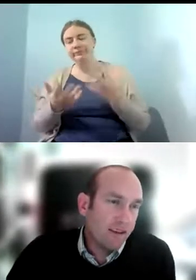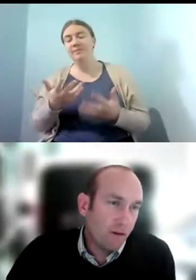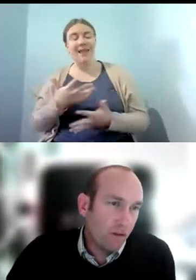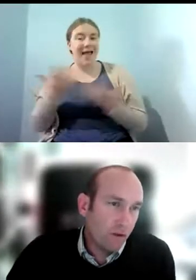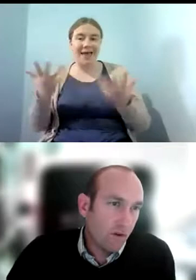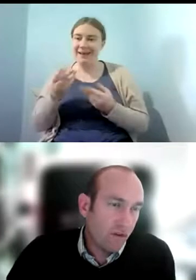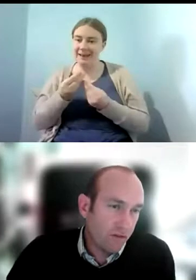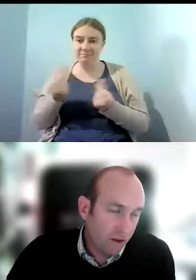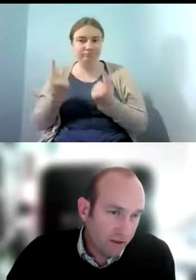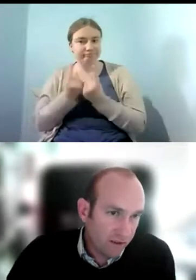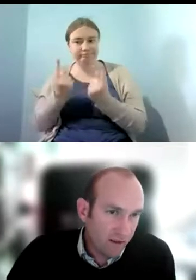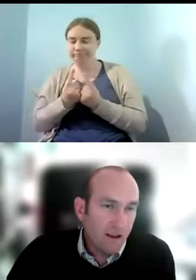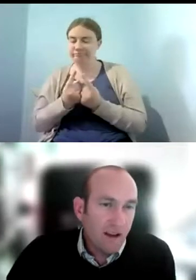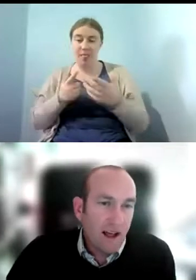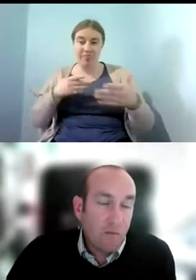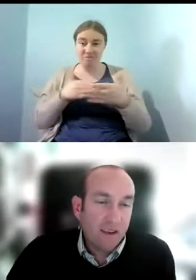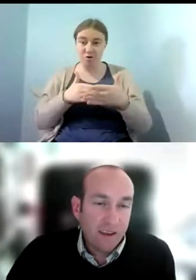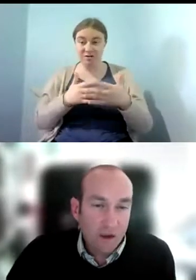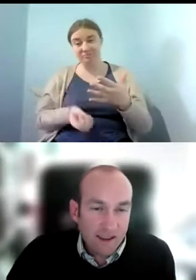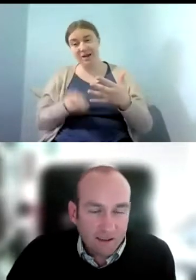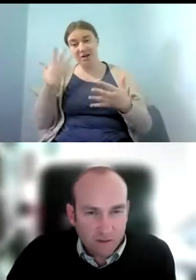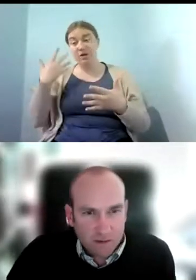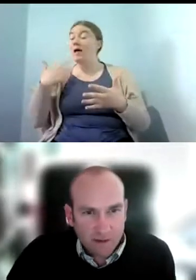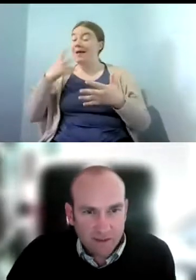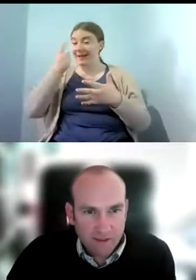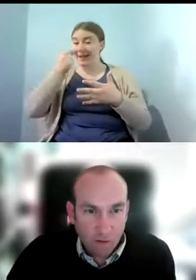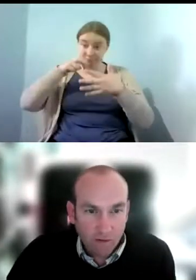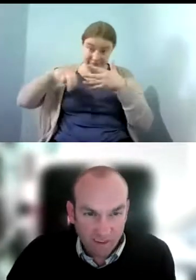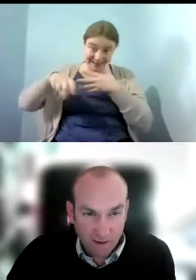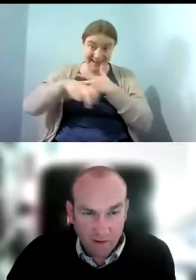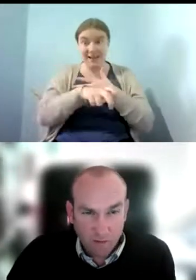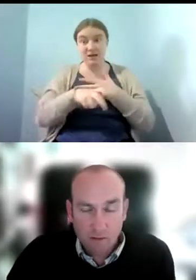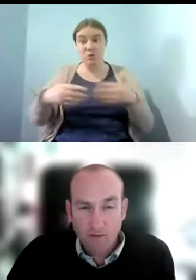that's caught on the front and then we can go into the fish pass itself and as i explained before